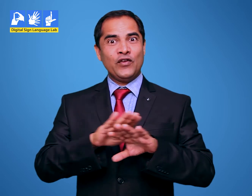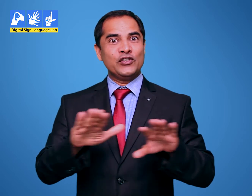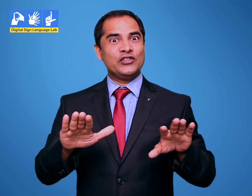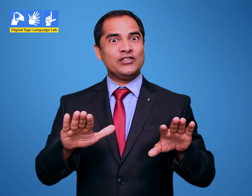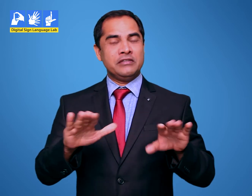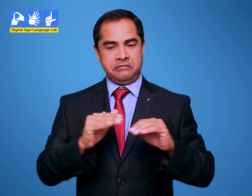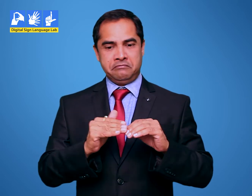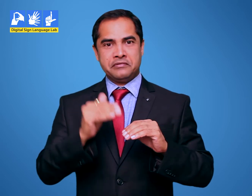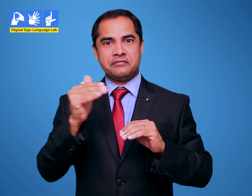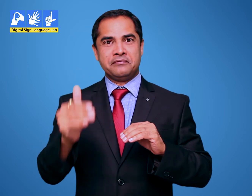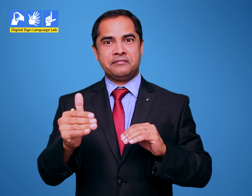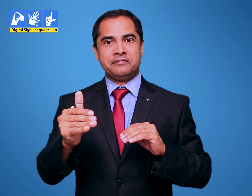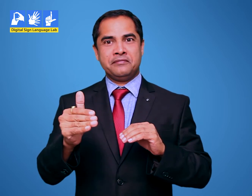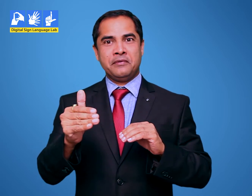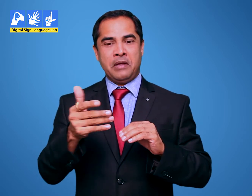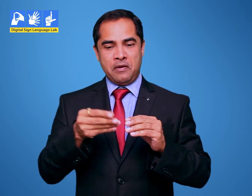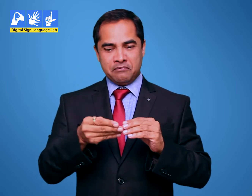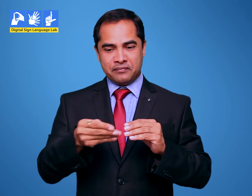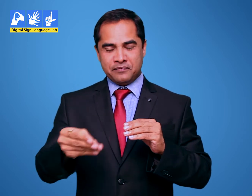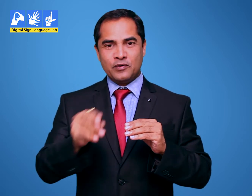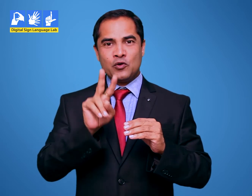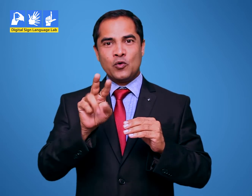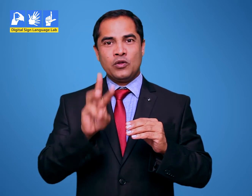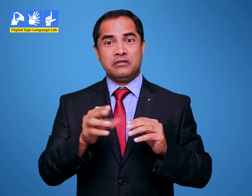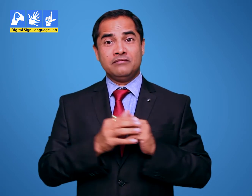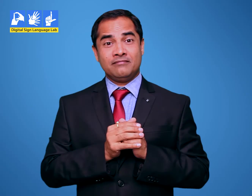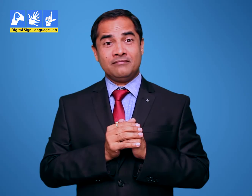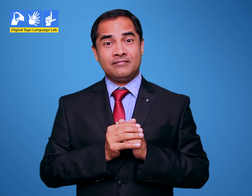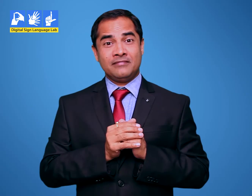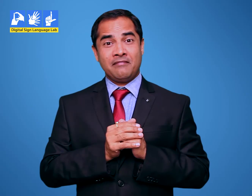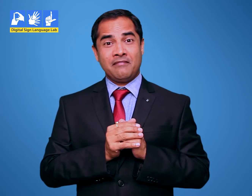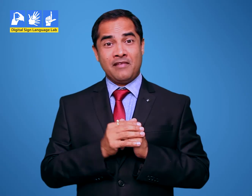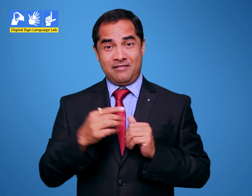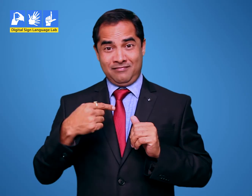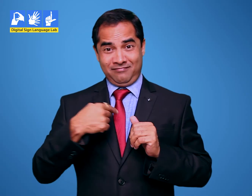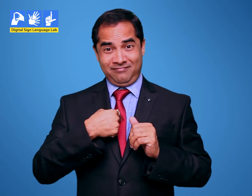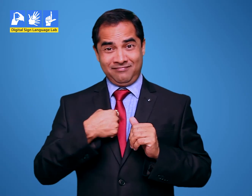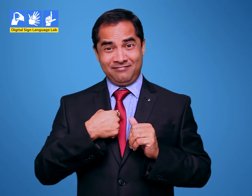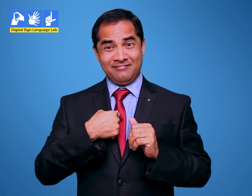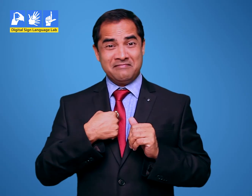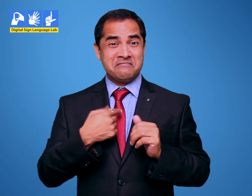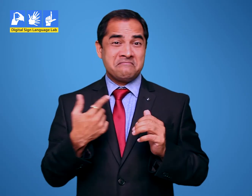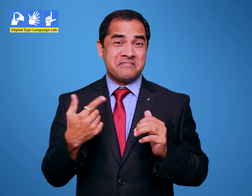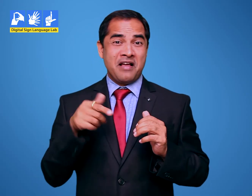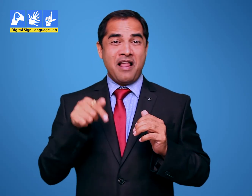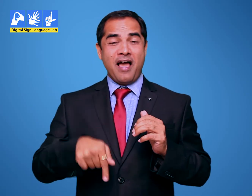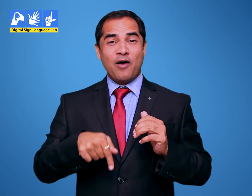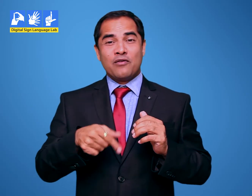century and my own eighth decade as a man,